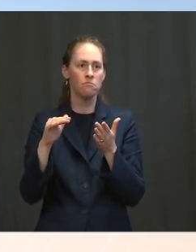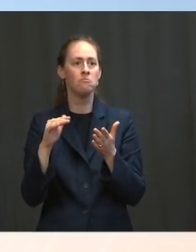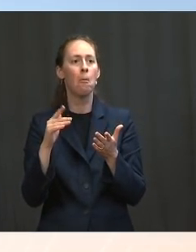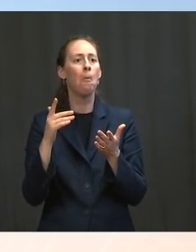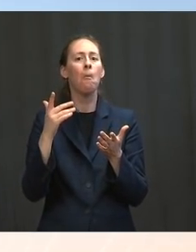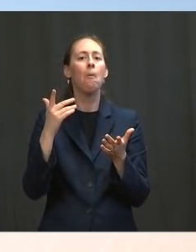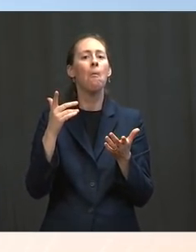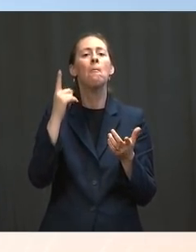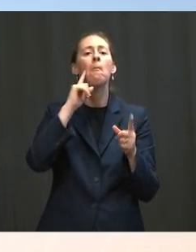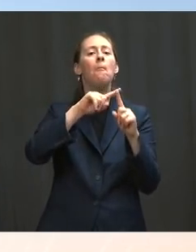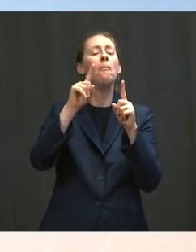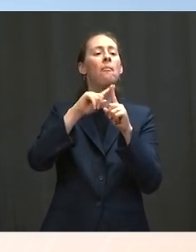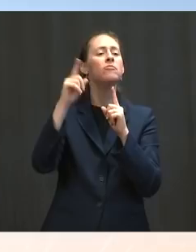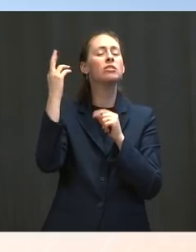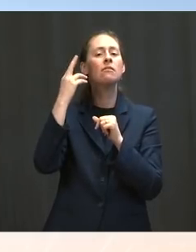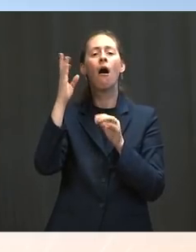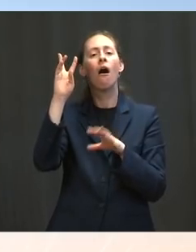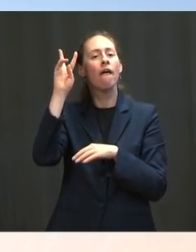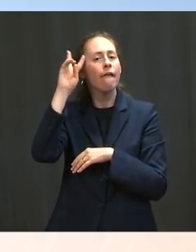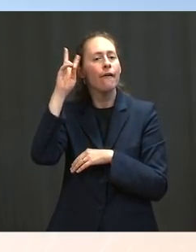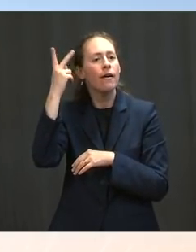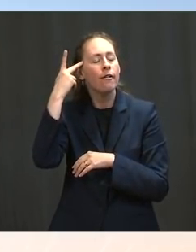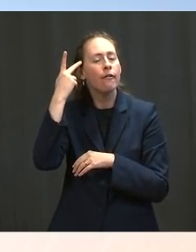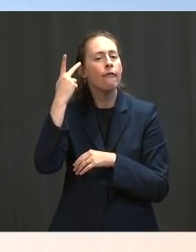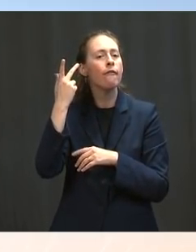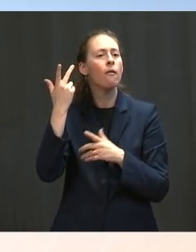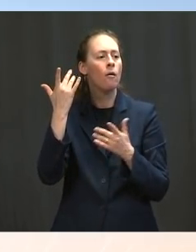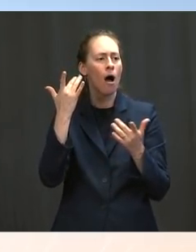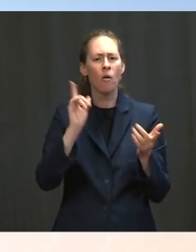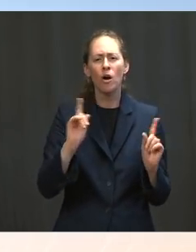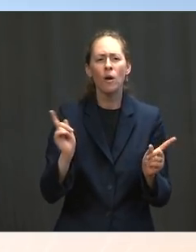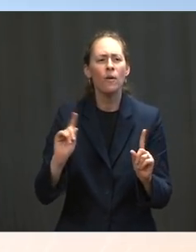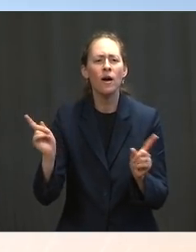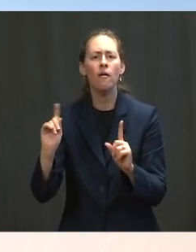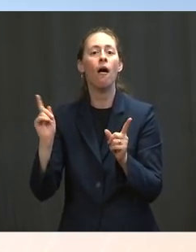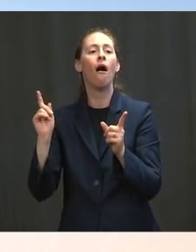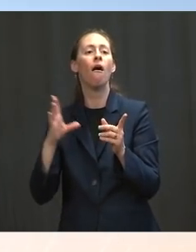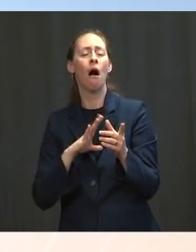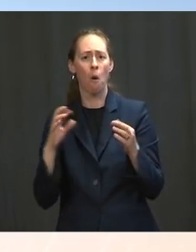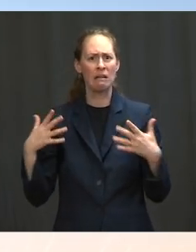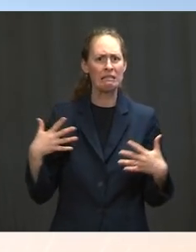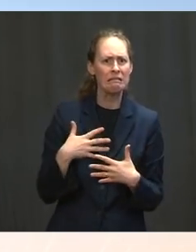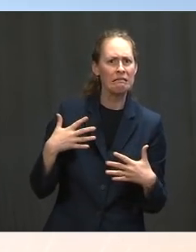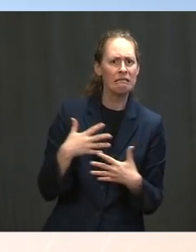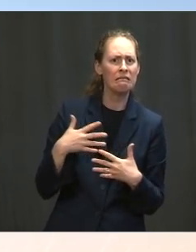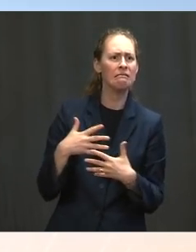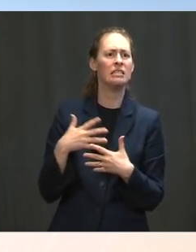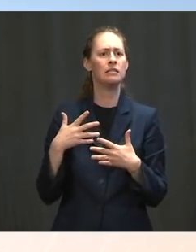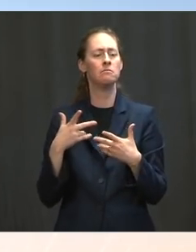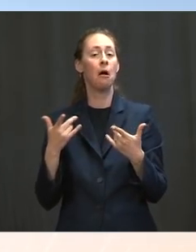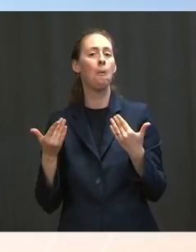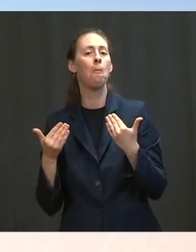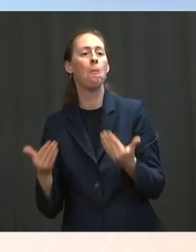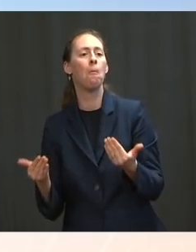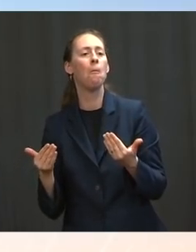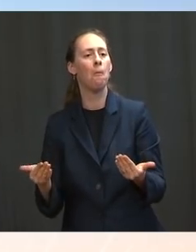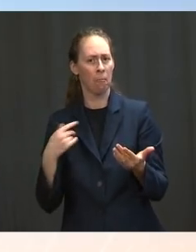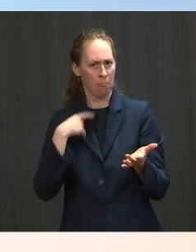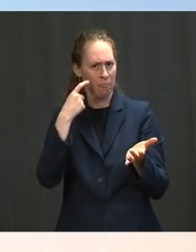maybe they didn't know how to get it, maybe they didn't know where to get it, maybe they were scared of the impacts -- actually get vaccinated. And that, to us, is an encouraging sign